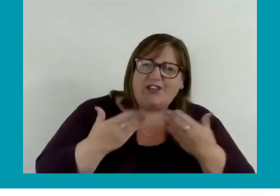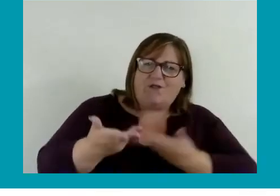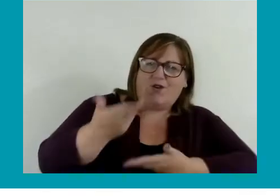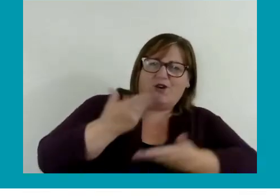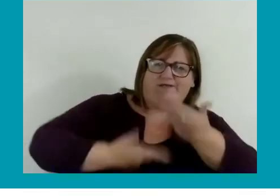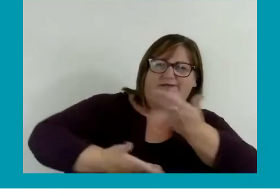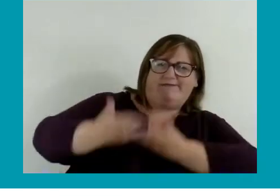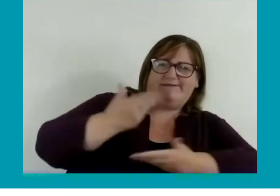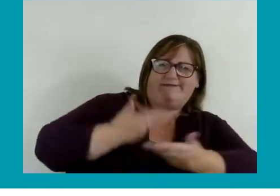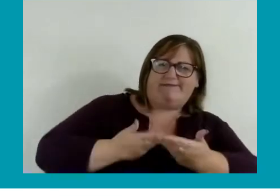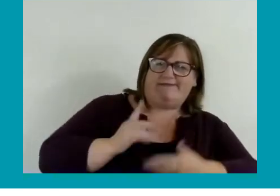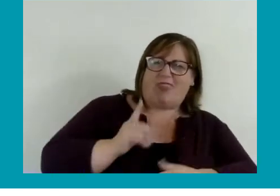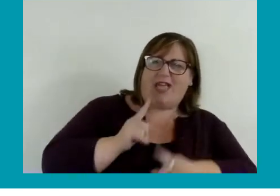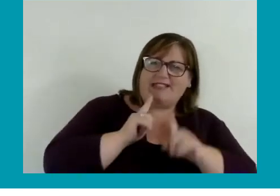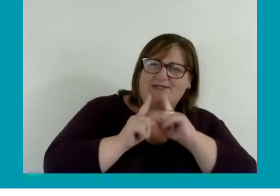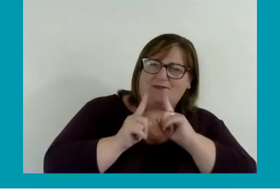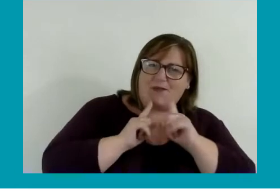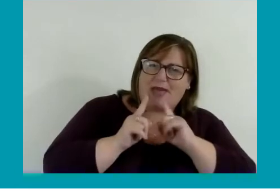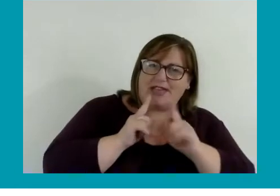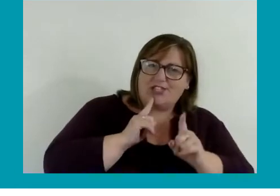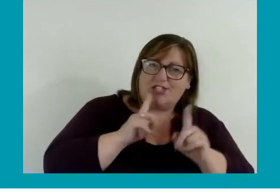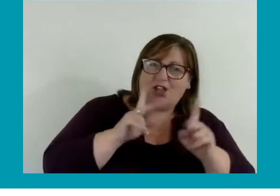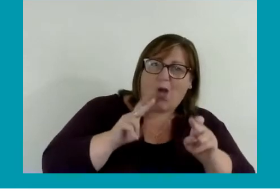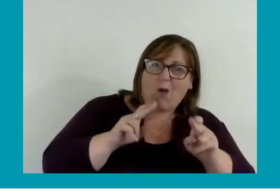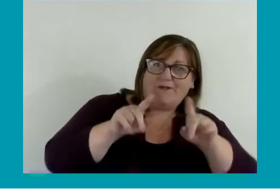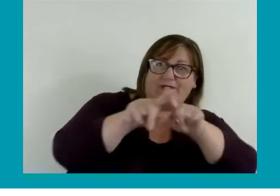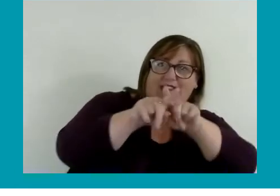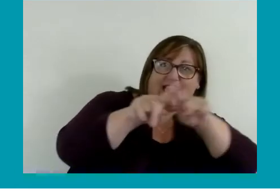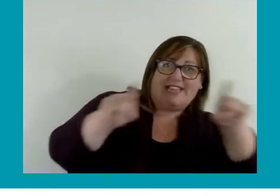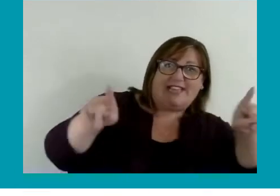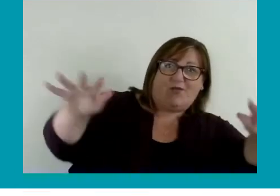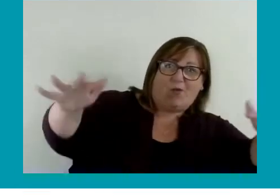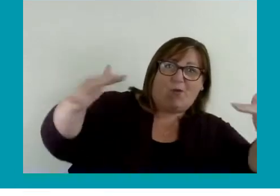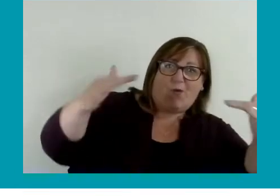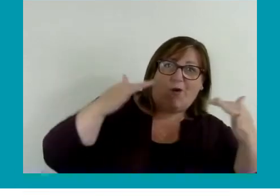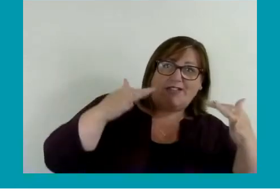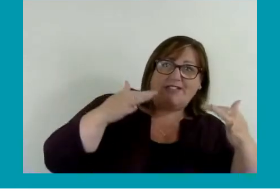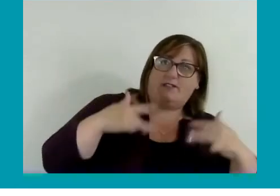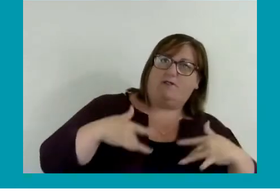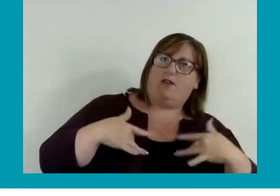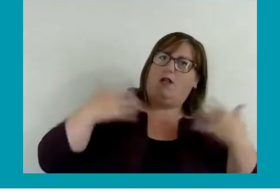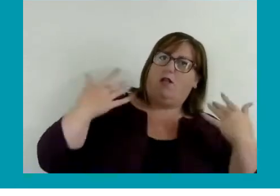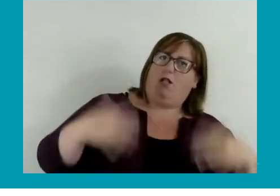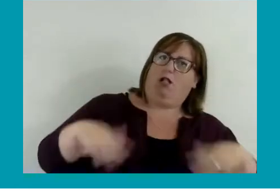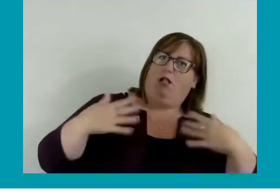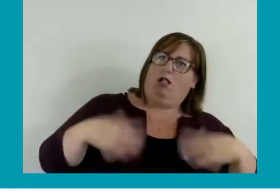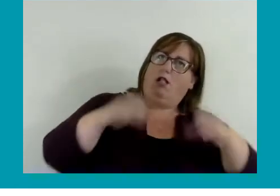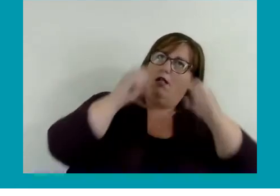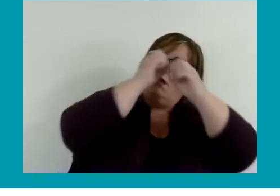audience a bigger picture or insight into the john lewis partnership operation and what's available